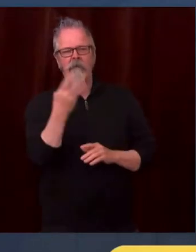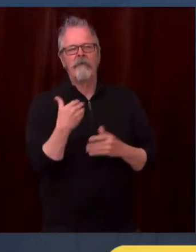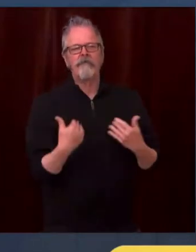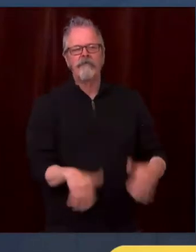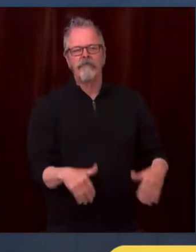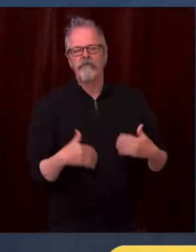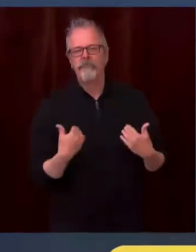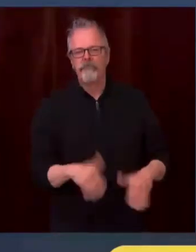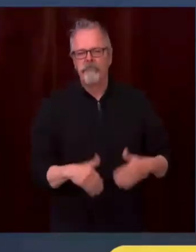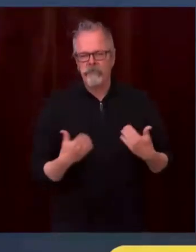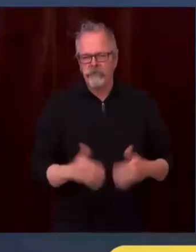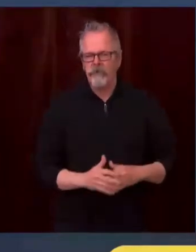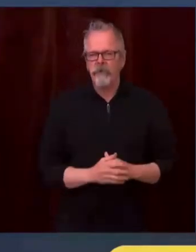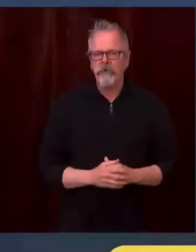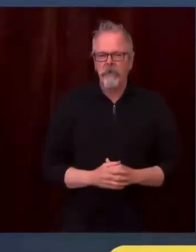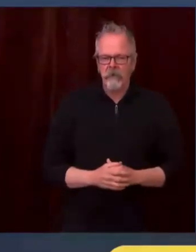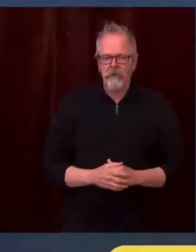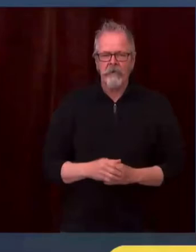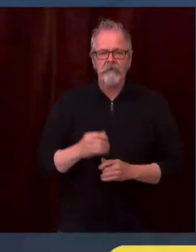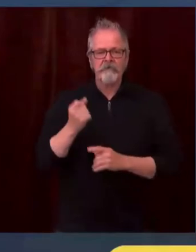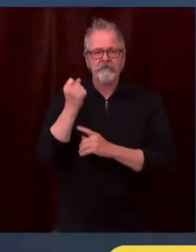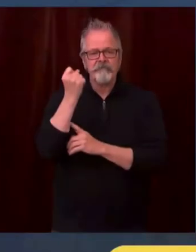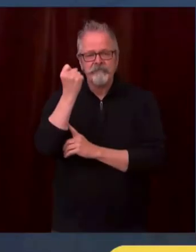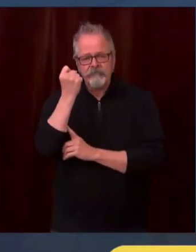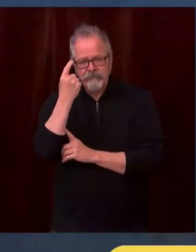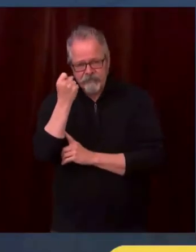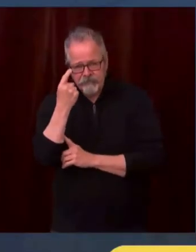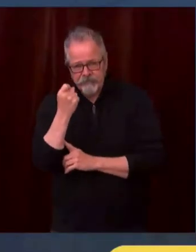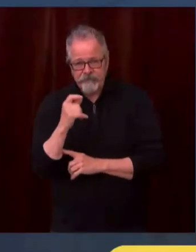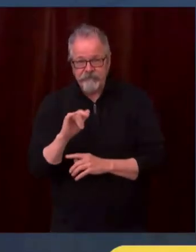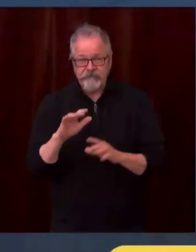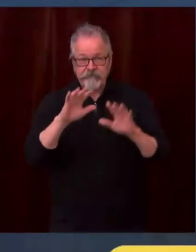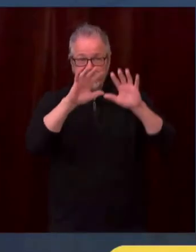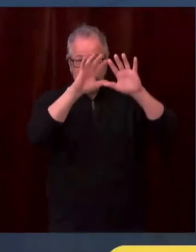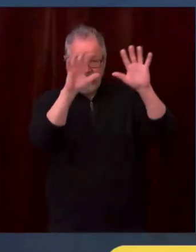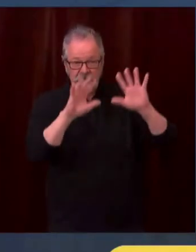threat of climate change to our state, and our country and our planet and